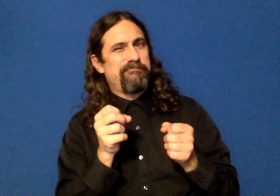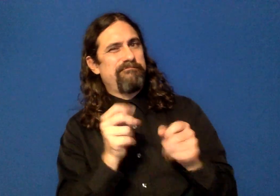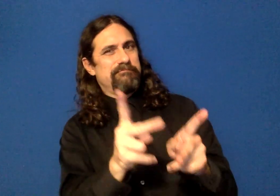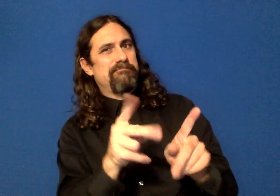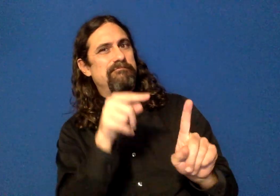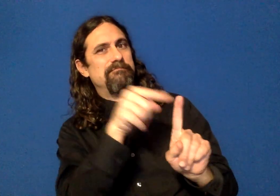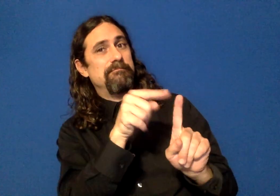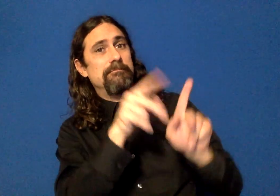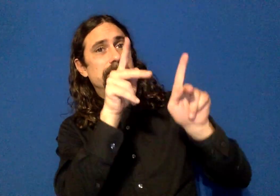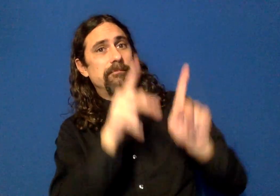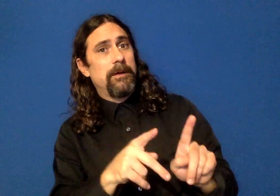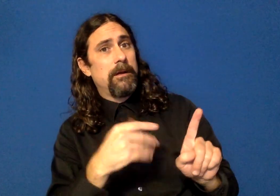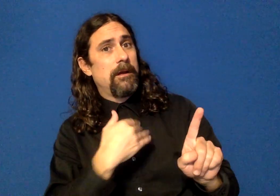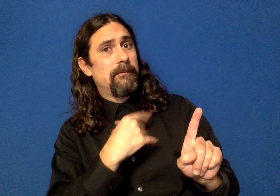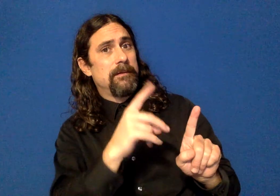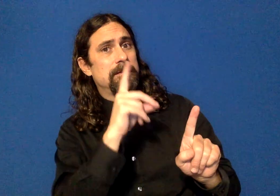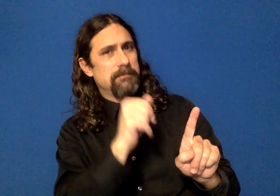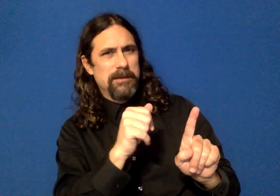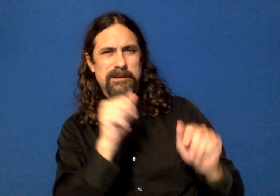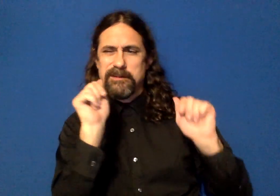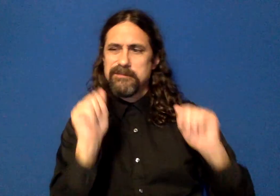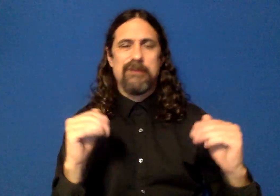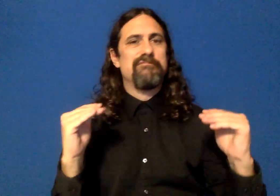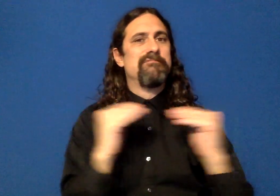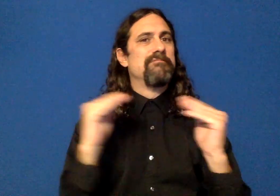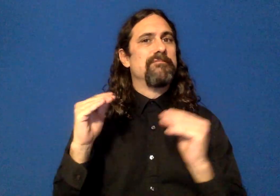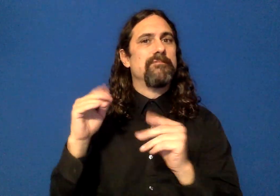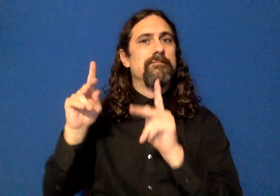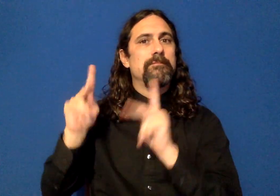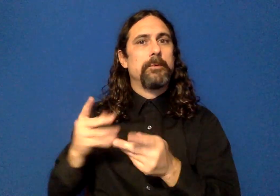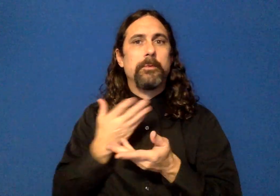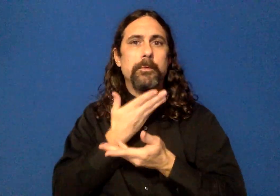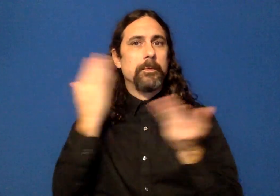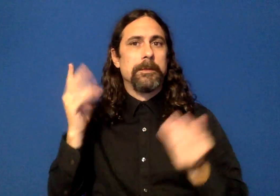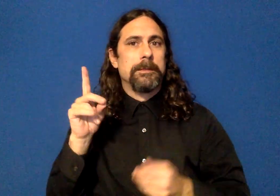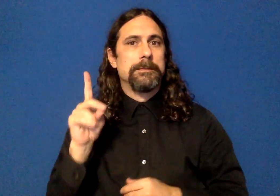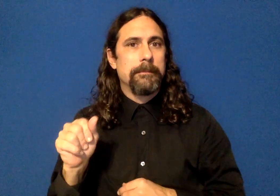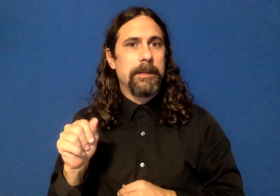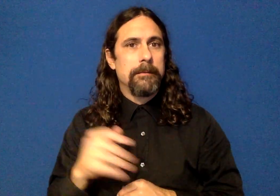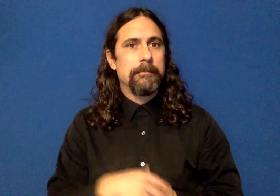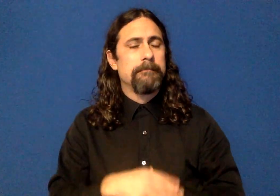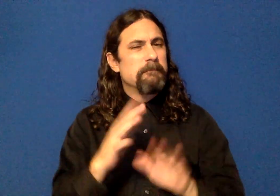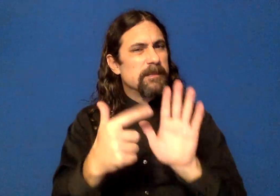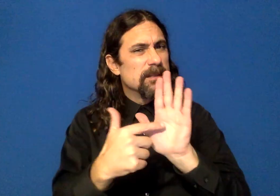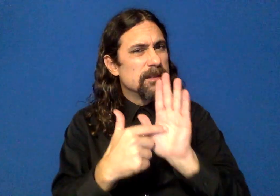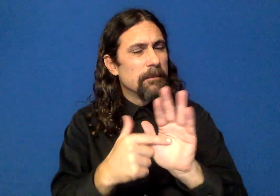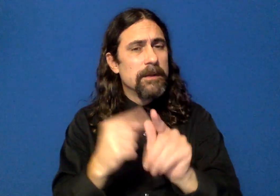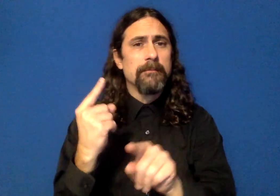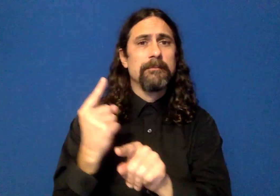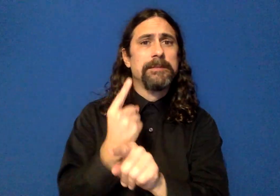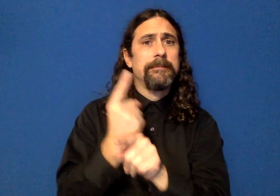Examples of reasonable accommodations include the addition of a ramp to allow a wheelchair